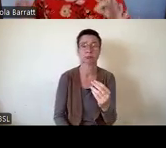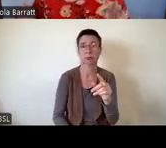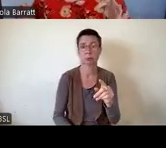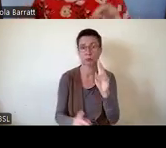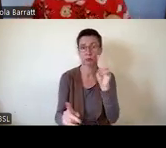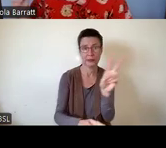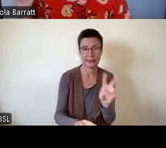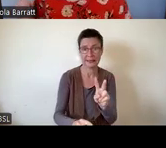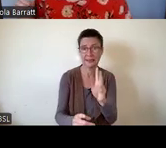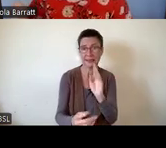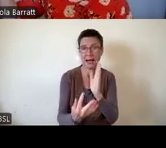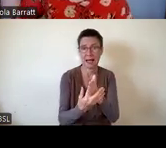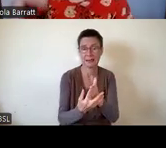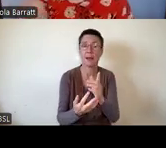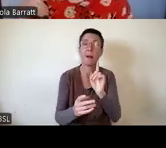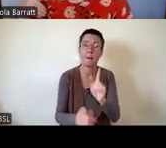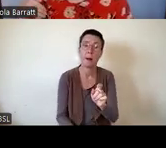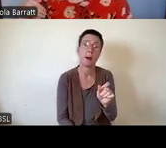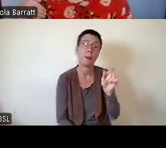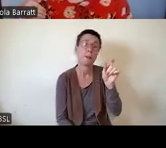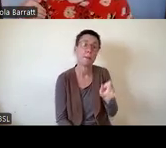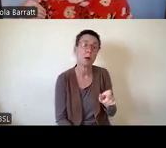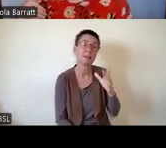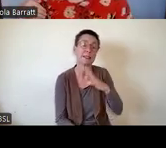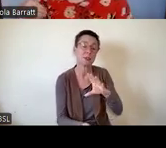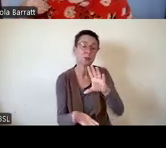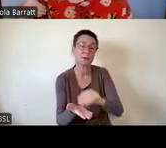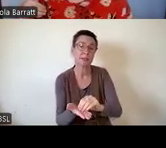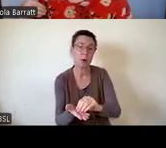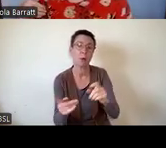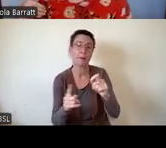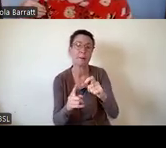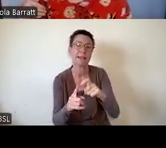but the person has to download the PDF first in order to get it to do that.